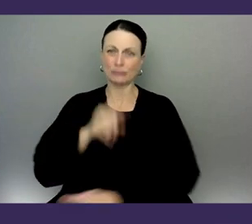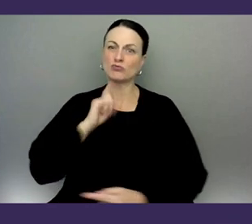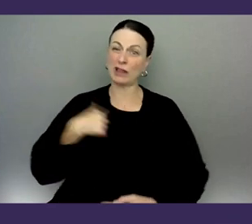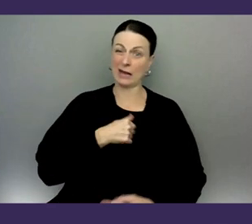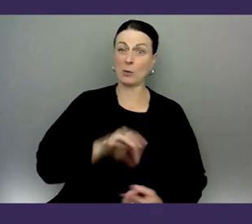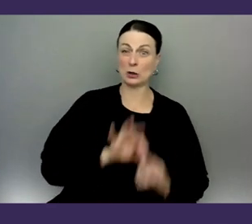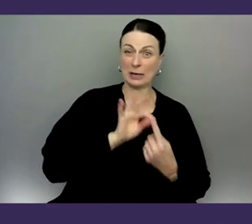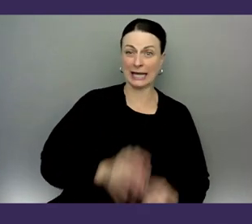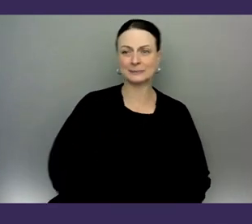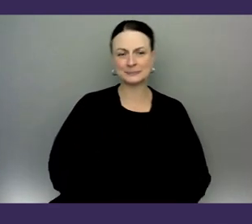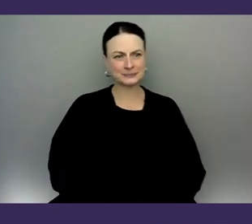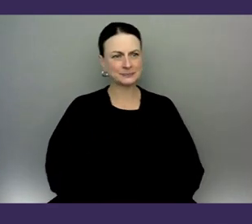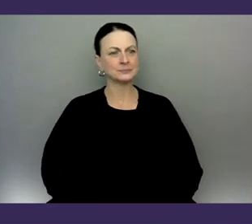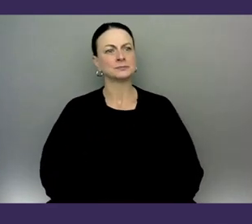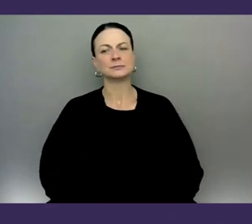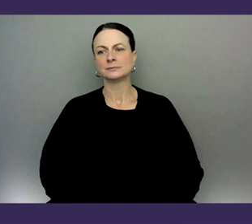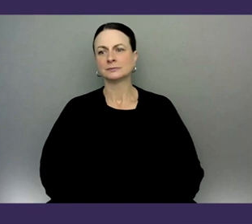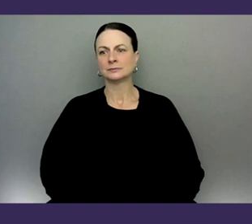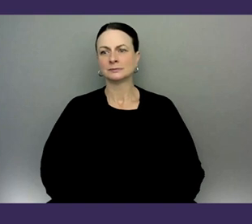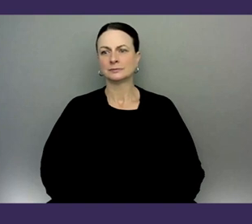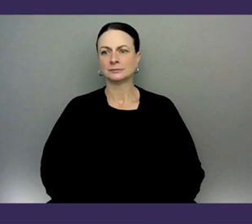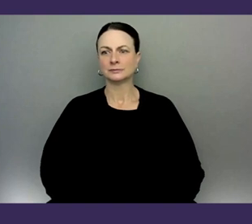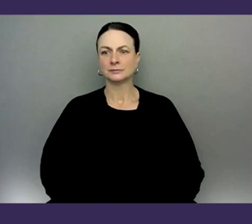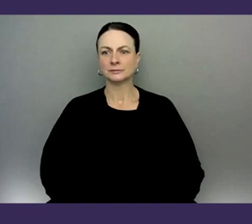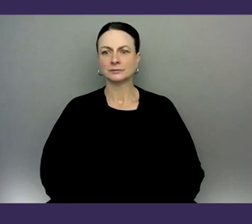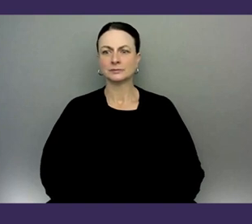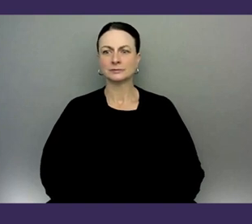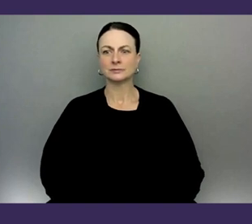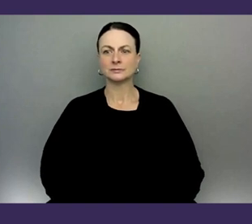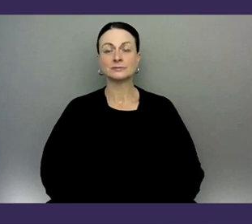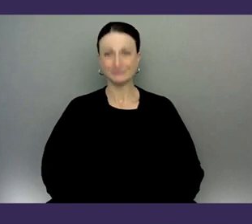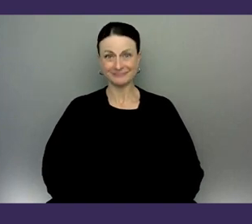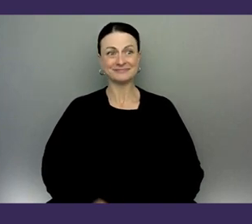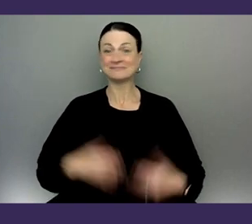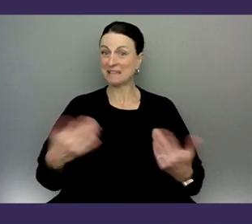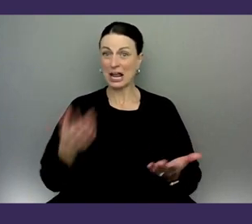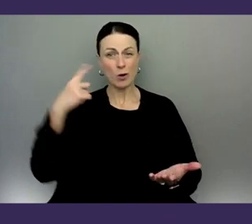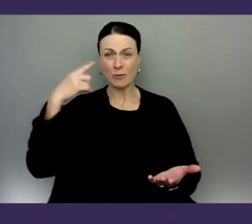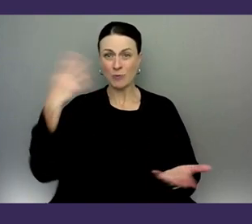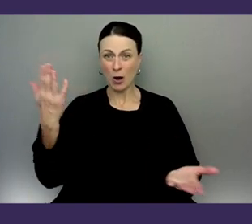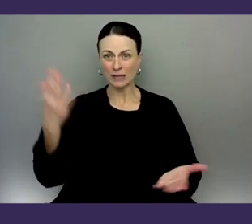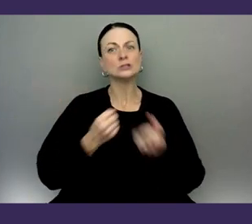Next slide, please. Okay, so what you're all here for, right? What is supported decision-making?